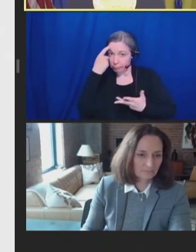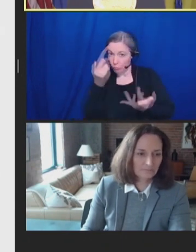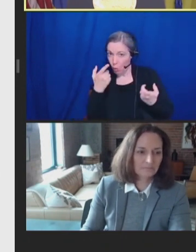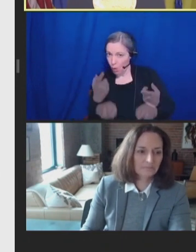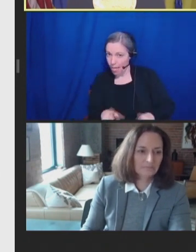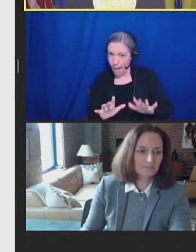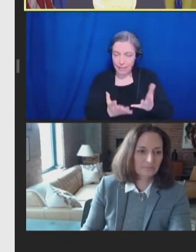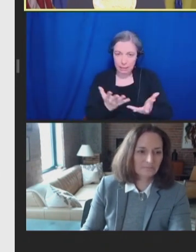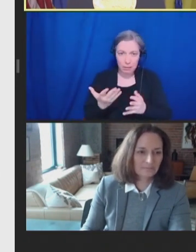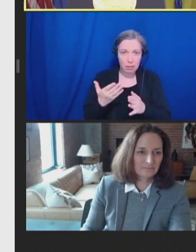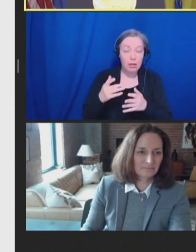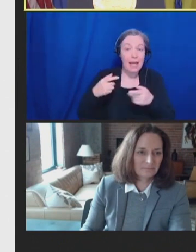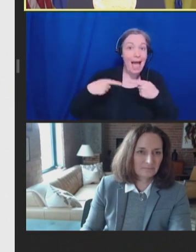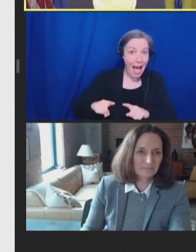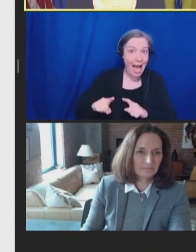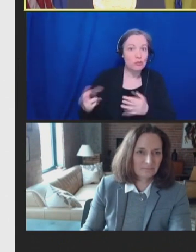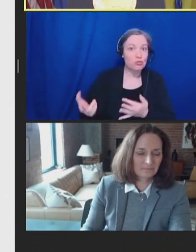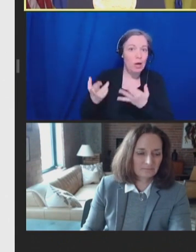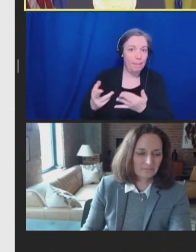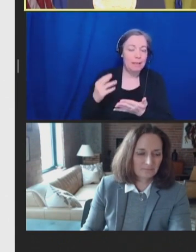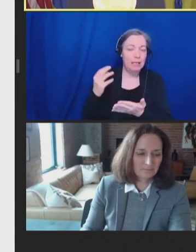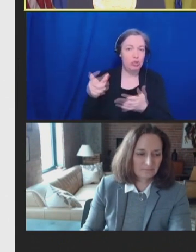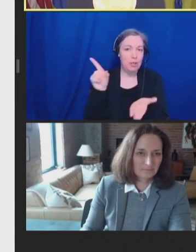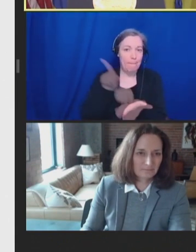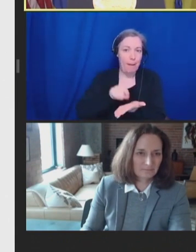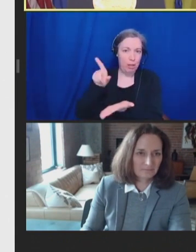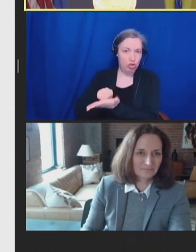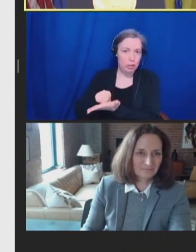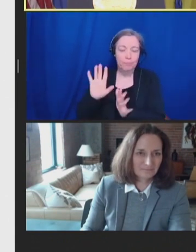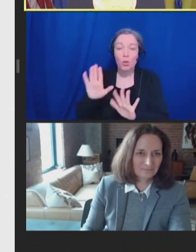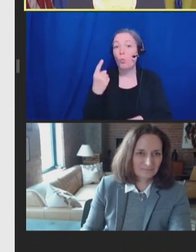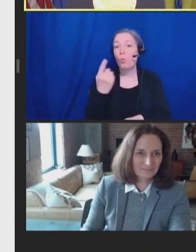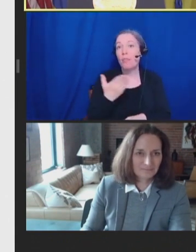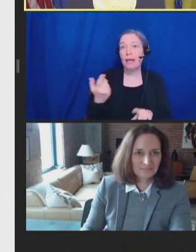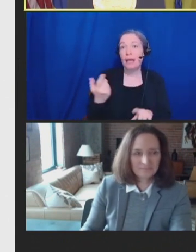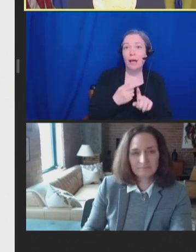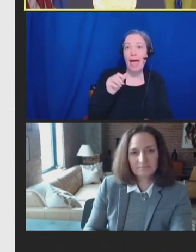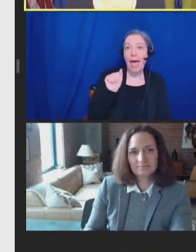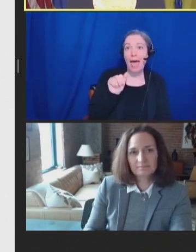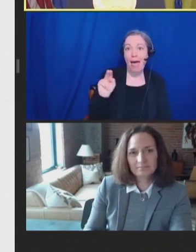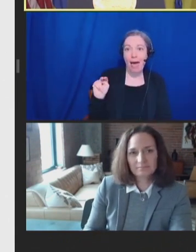I think one of the things, you know, and Anne Edwards from AAP is going to be talking a bit